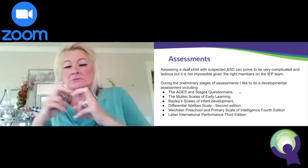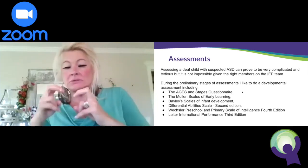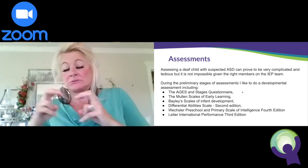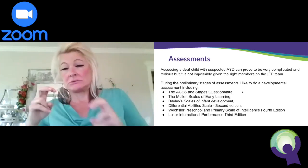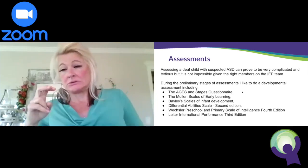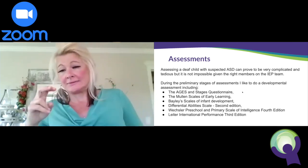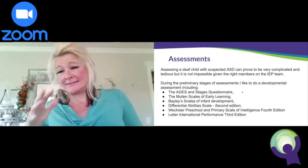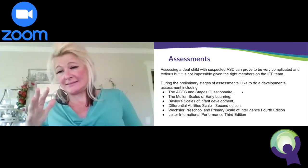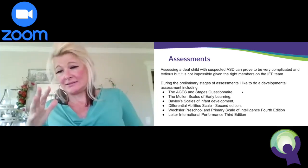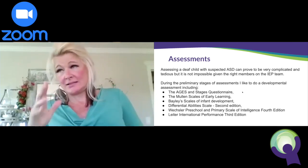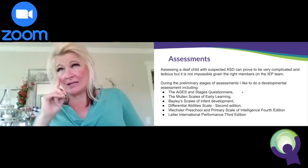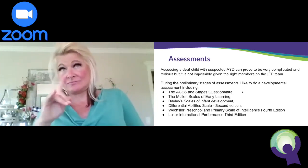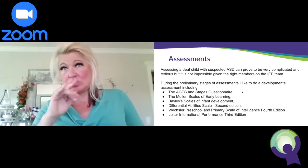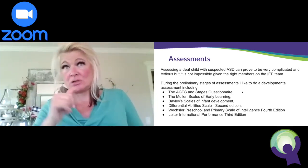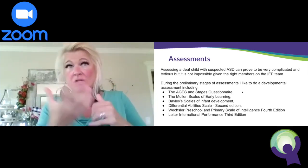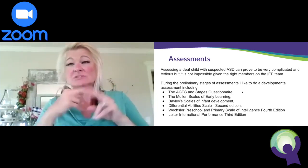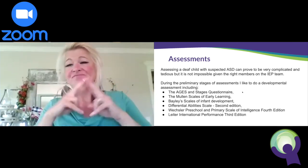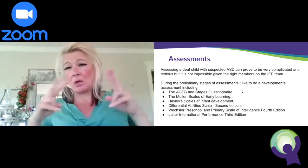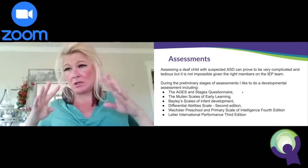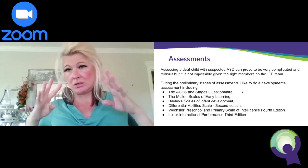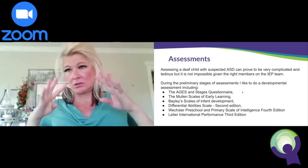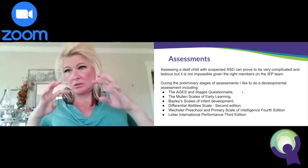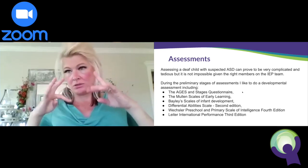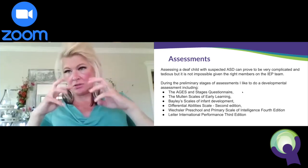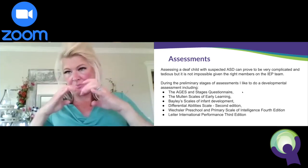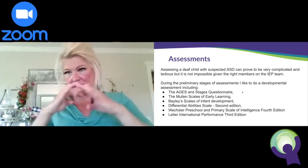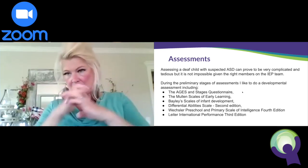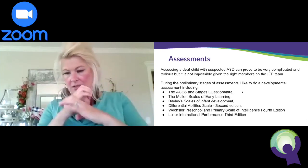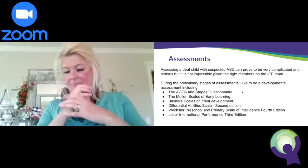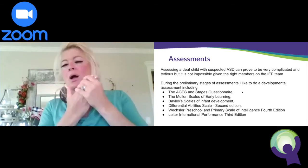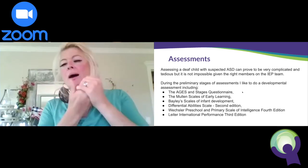wheelhouse to really look at it so other assessments that may be used on kids